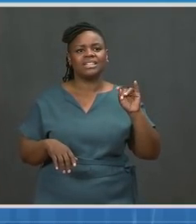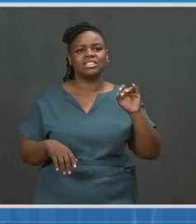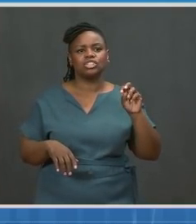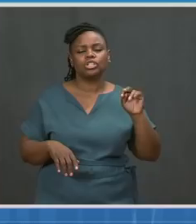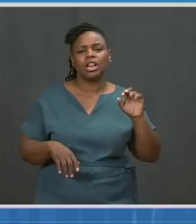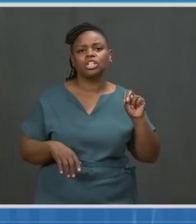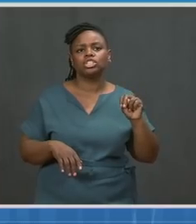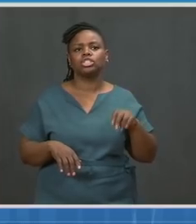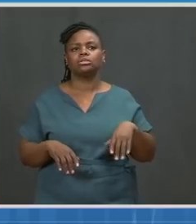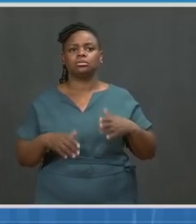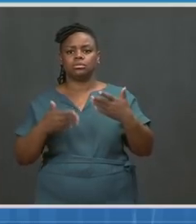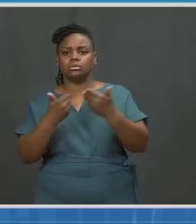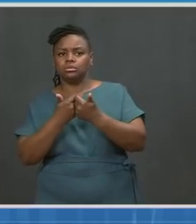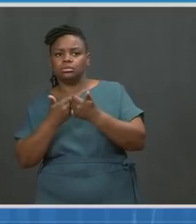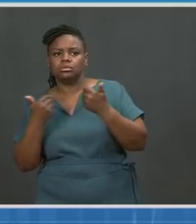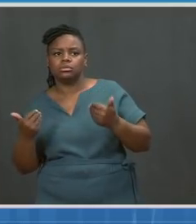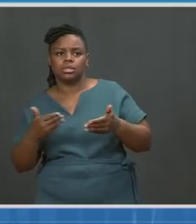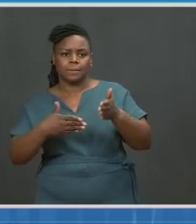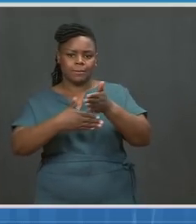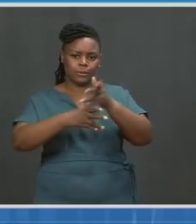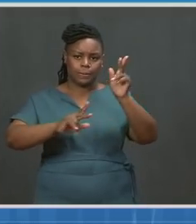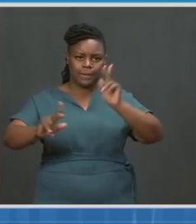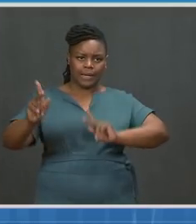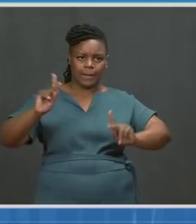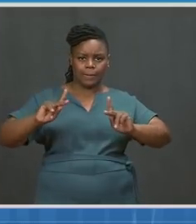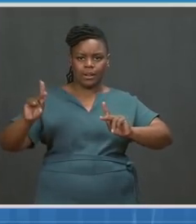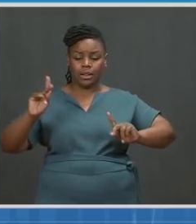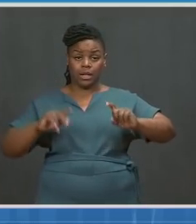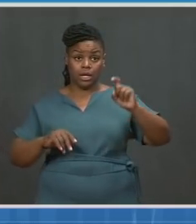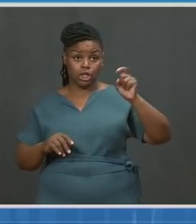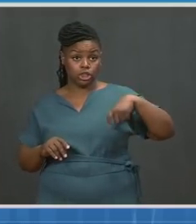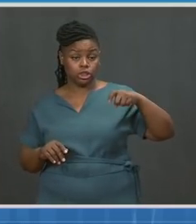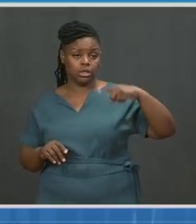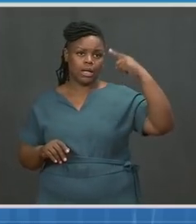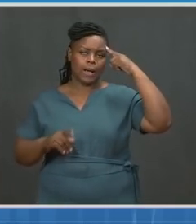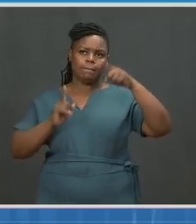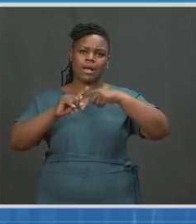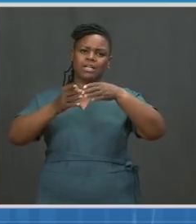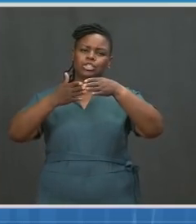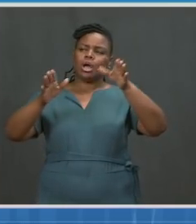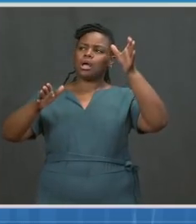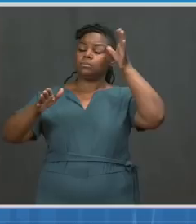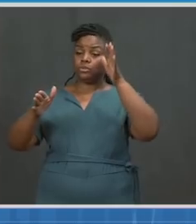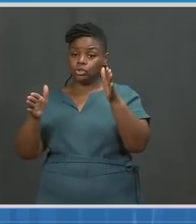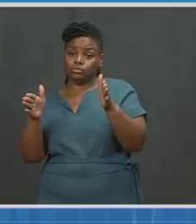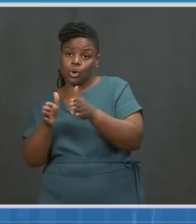I think we should get back to the -- the general concepts. Small- and medium-size gatherings for people who are outside